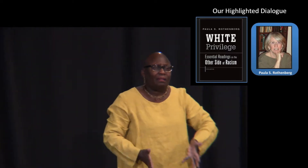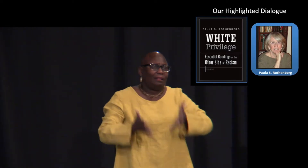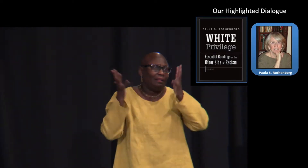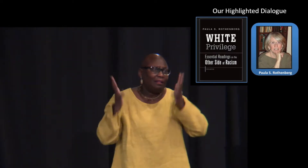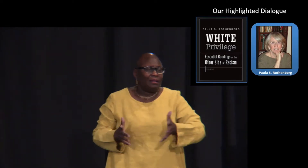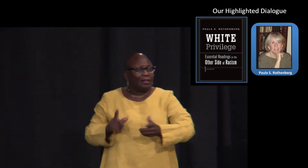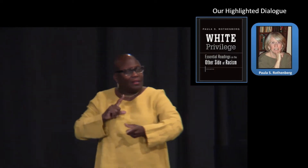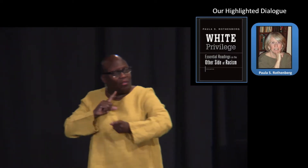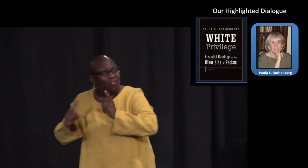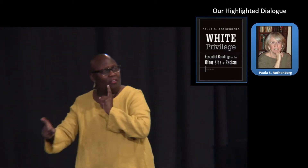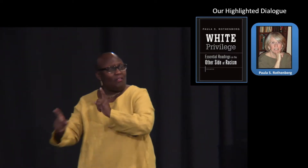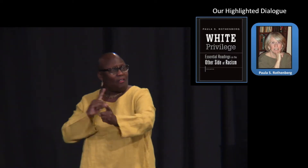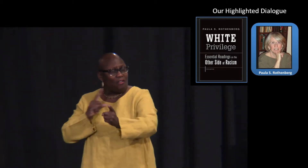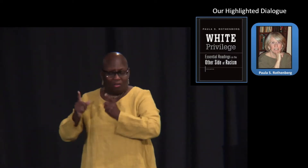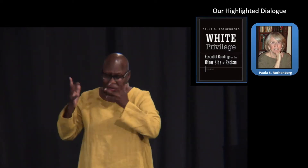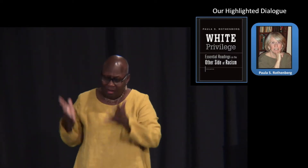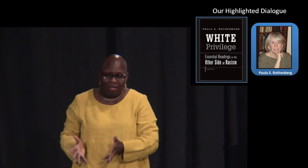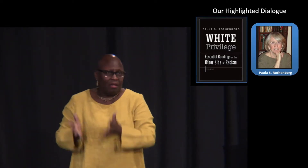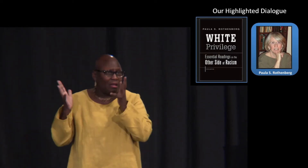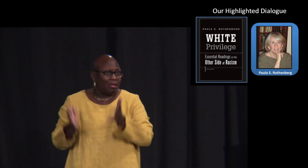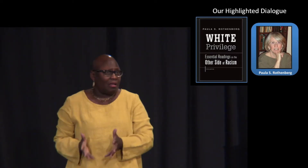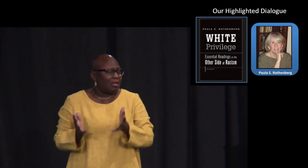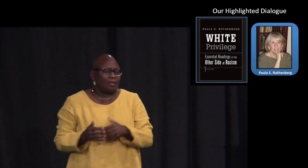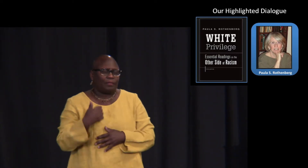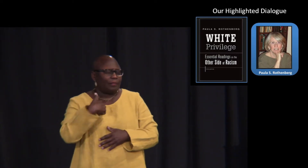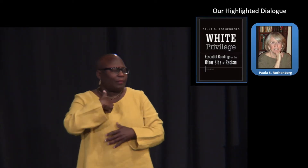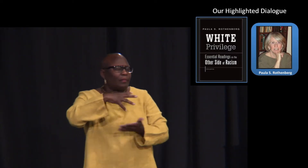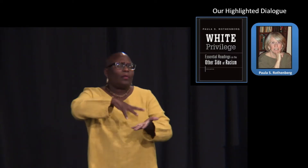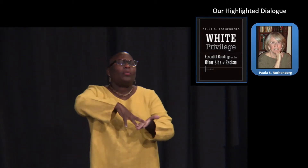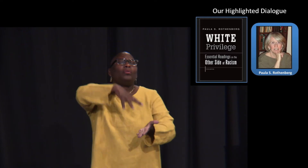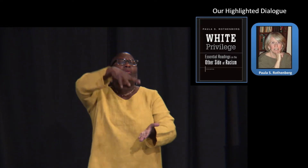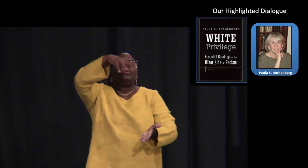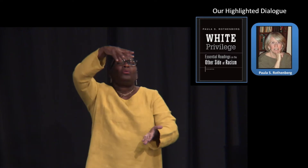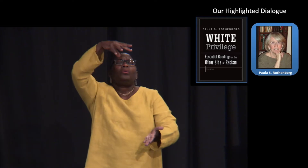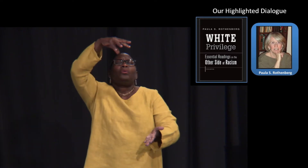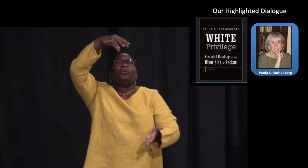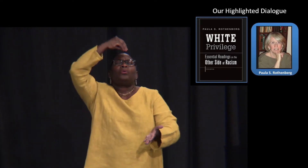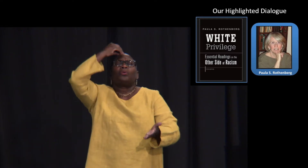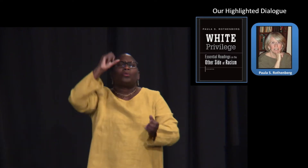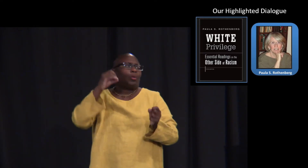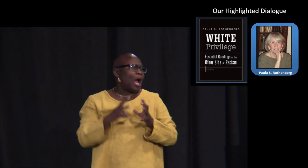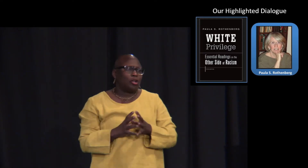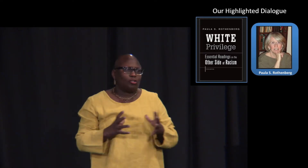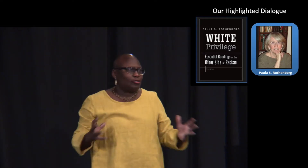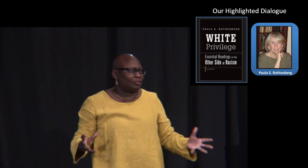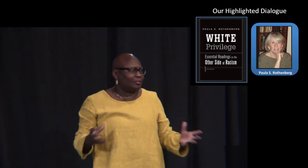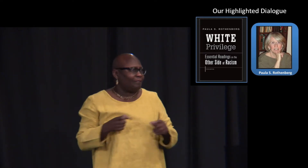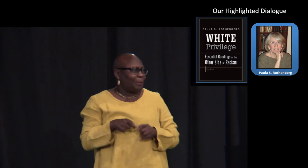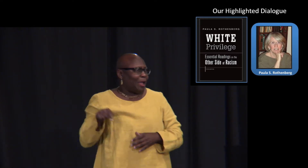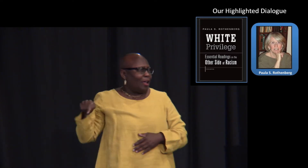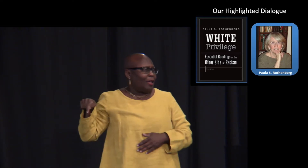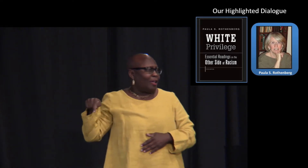academic field of deaf education in the world. American born, yes, but I am the only